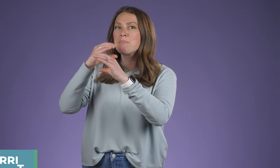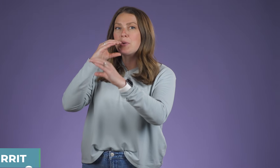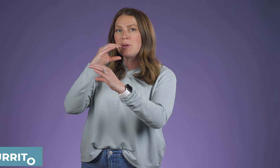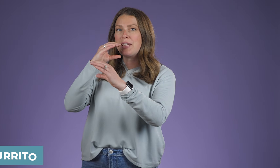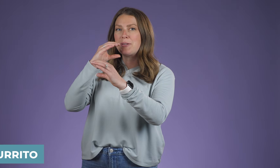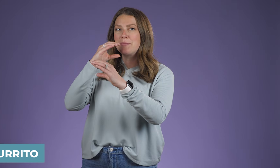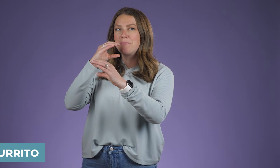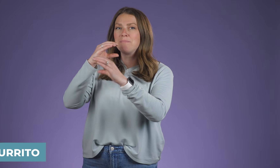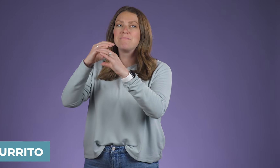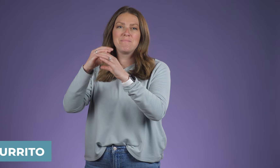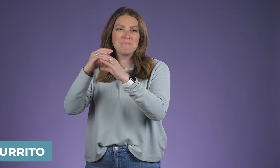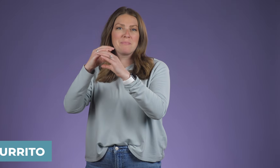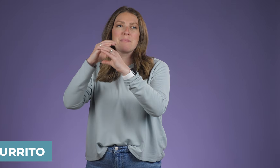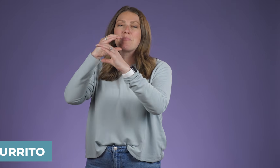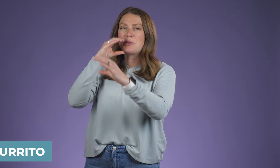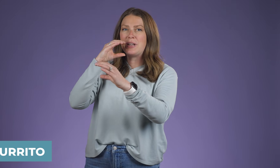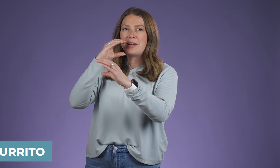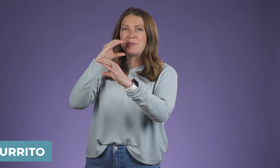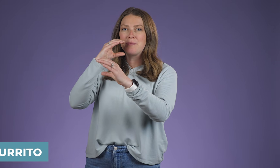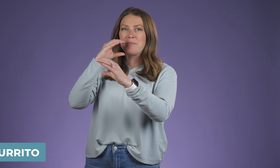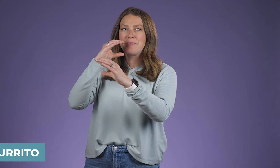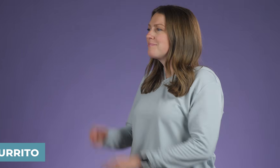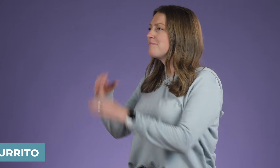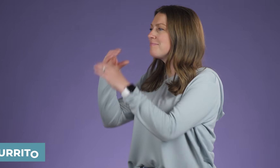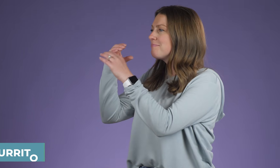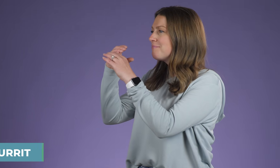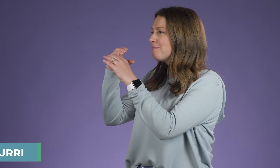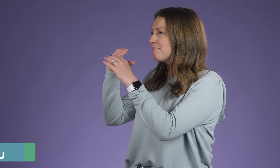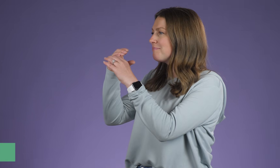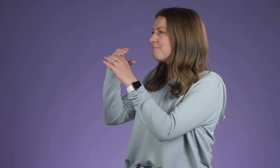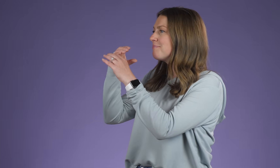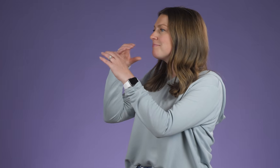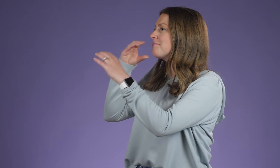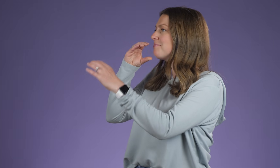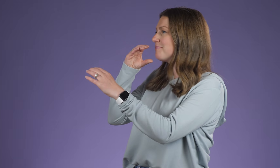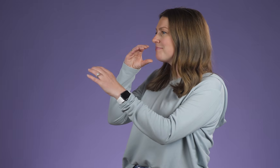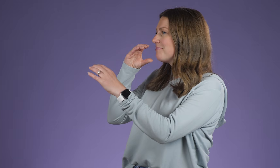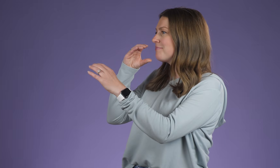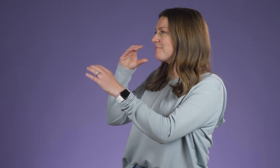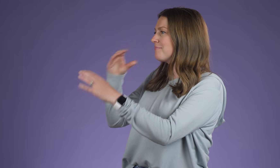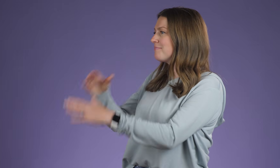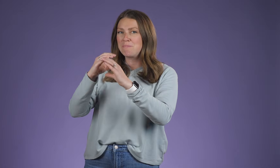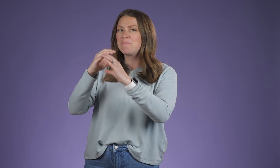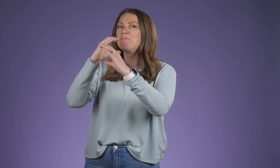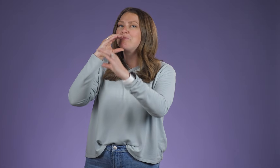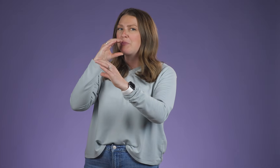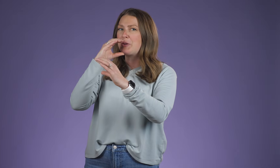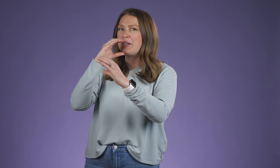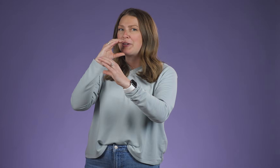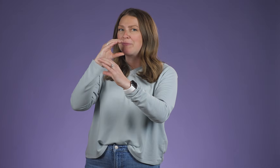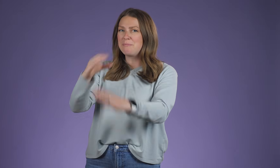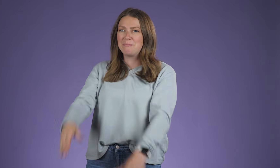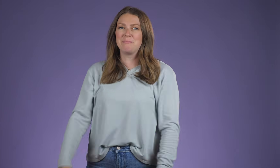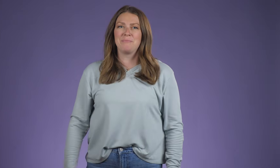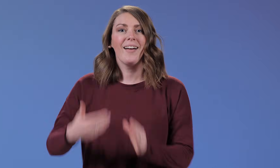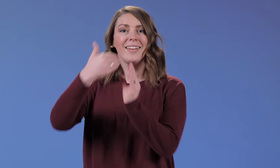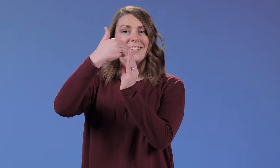Burrito. You're just making the shape of a burrito. Burrito.